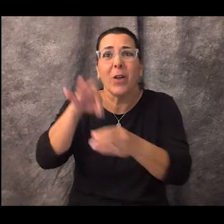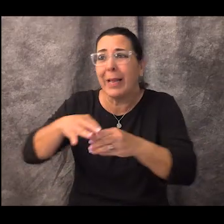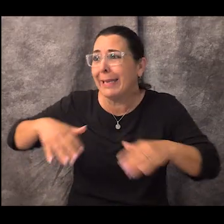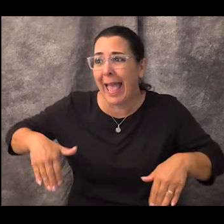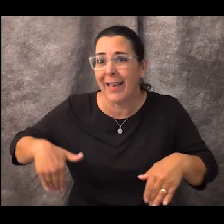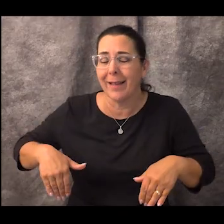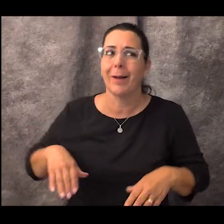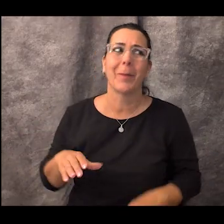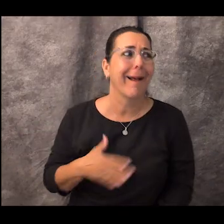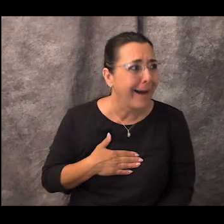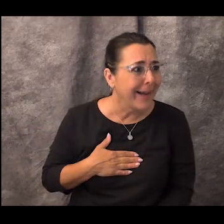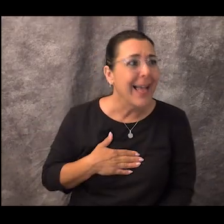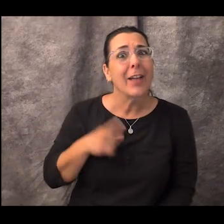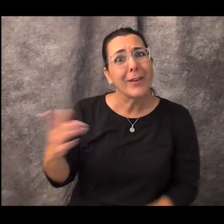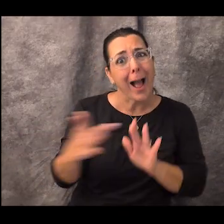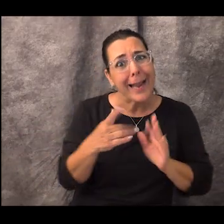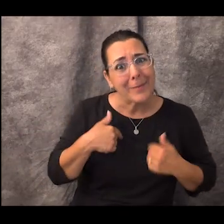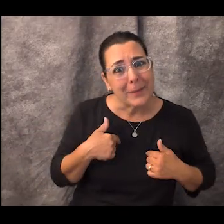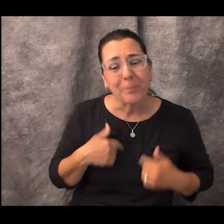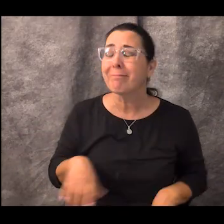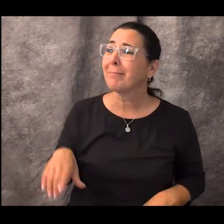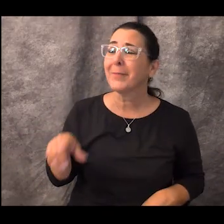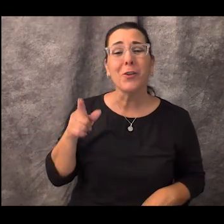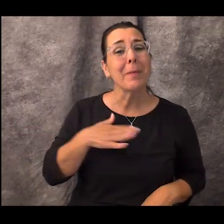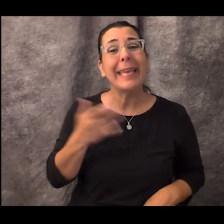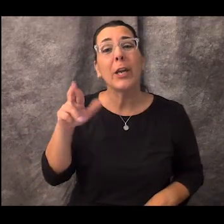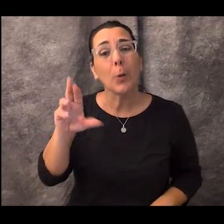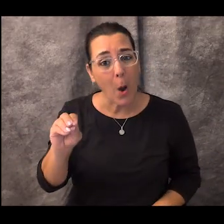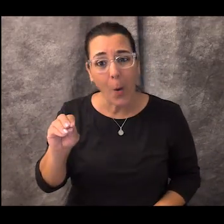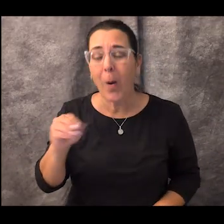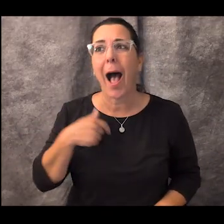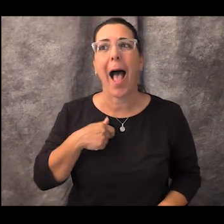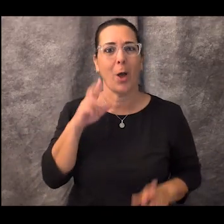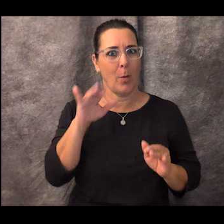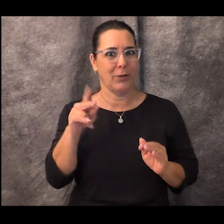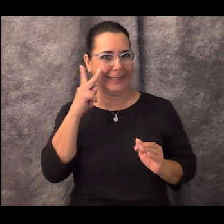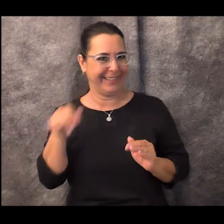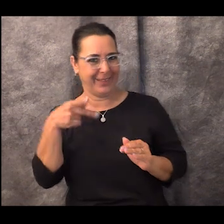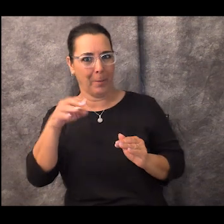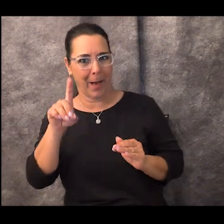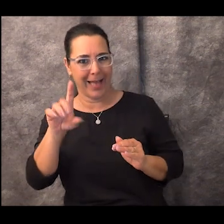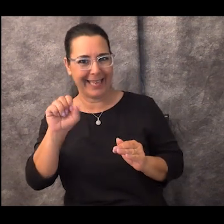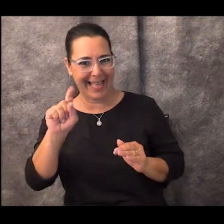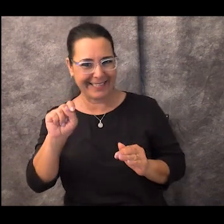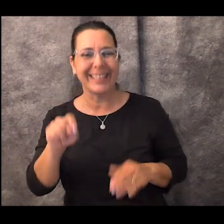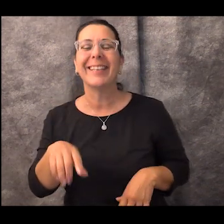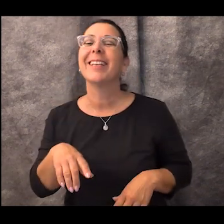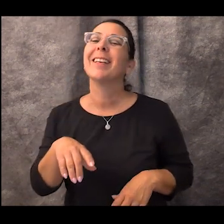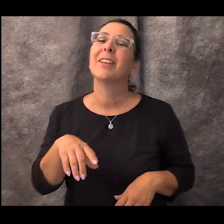I hope she hears this wherever she is, cause you're incredible. Or you know, someone who votes for the first time.